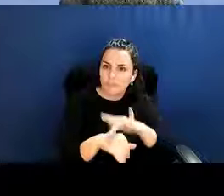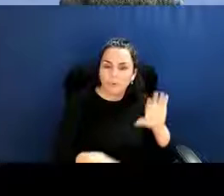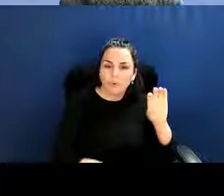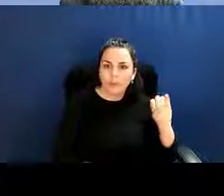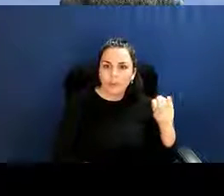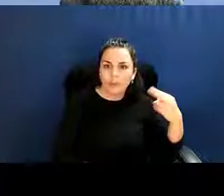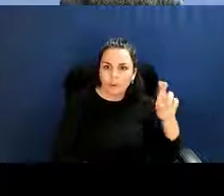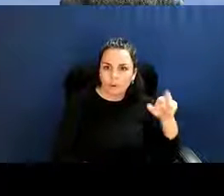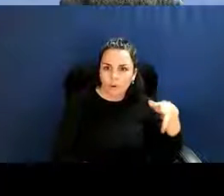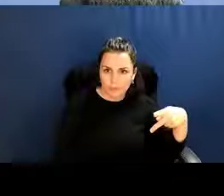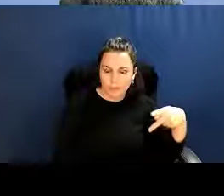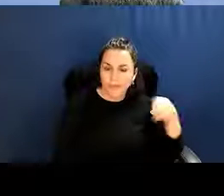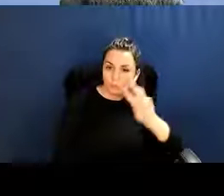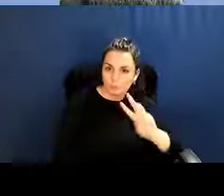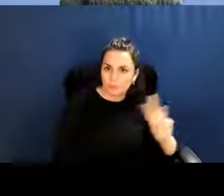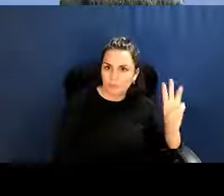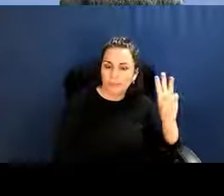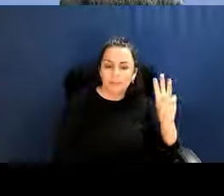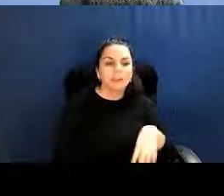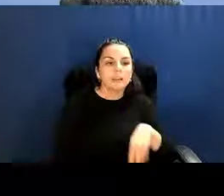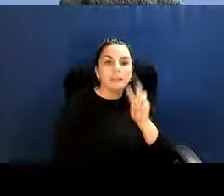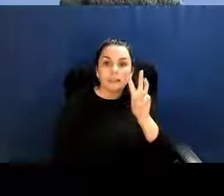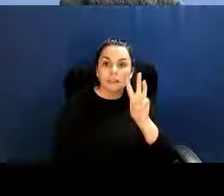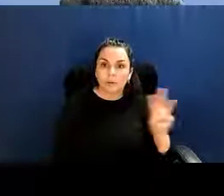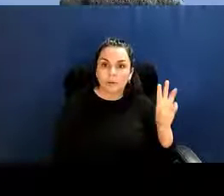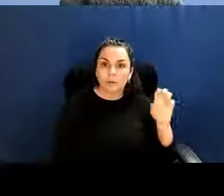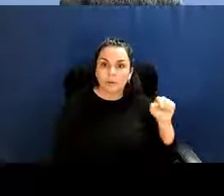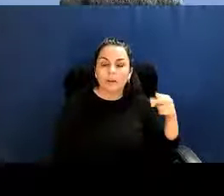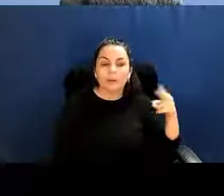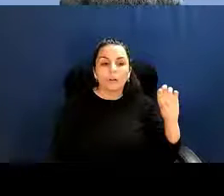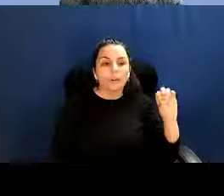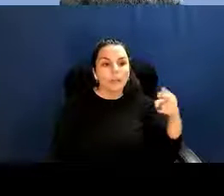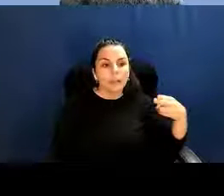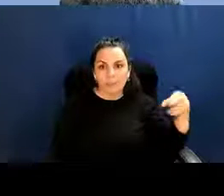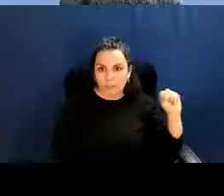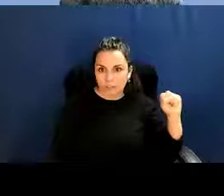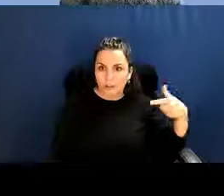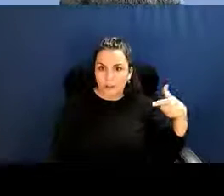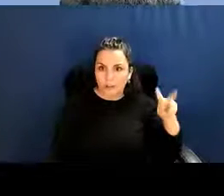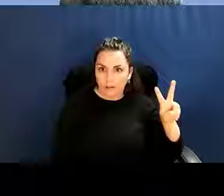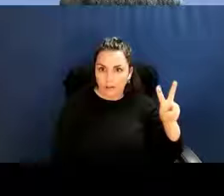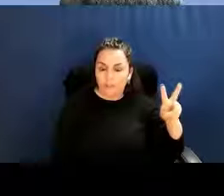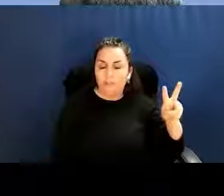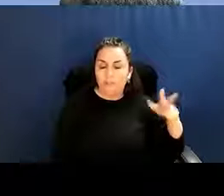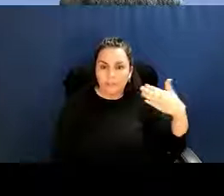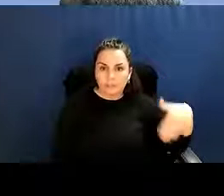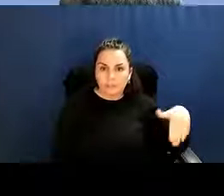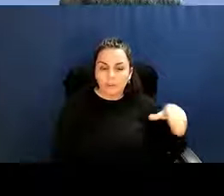WWW.hhs.gov/OHRP.